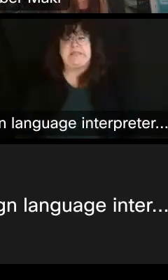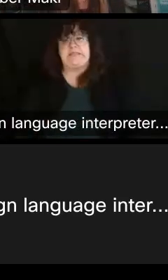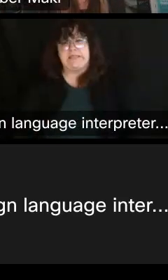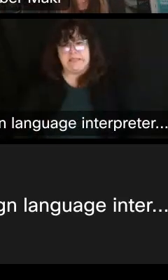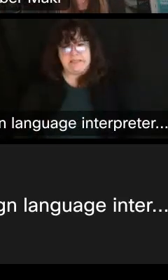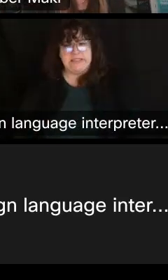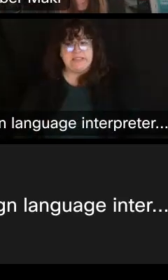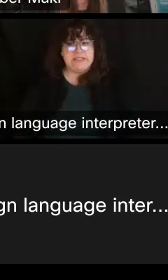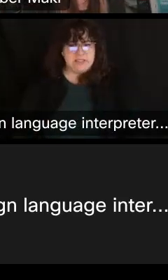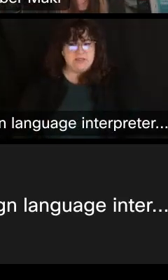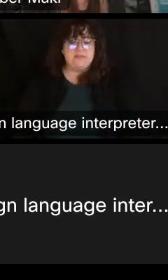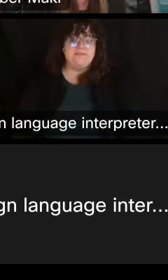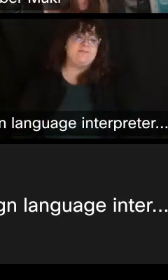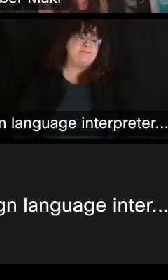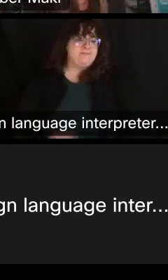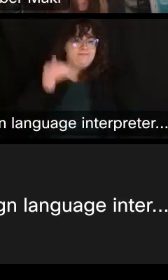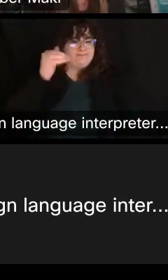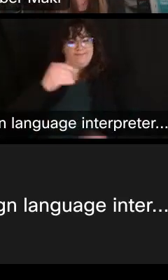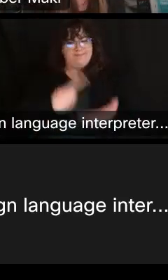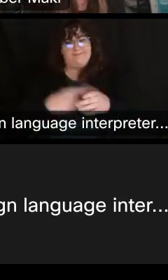I talked about functional behavior assessment. It is defined in the